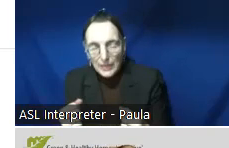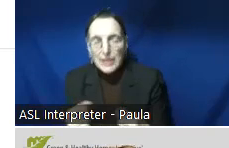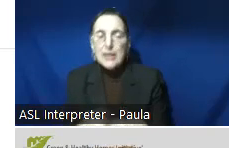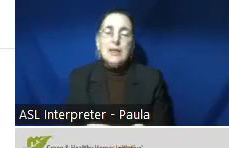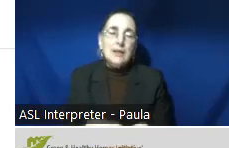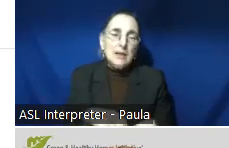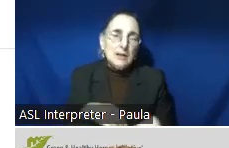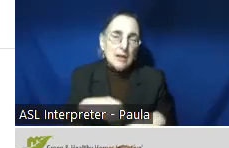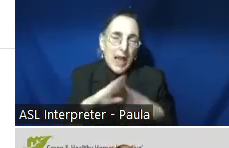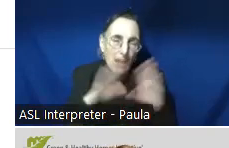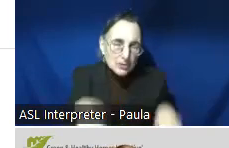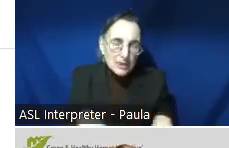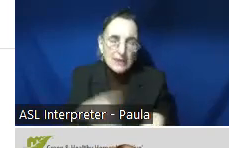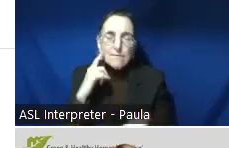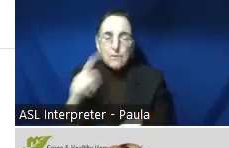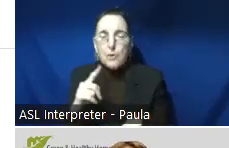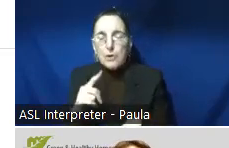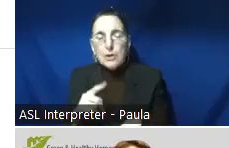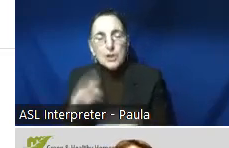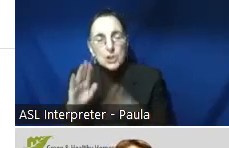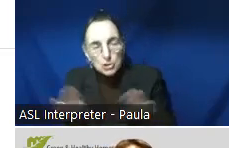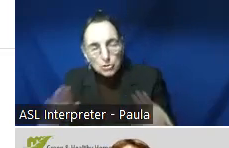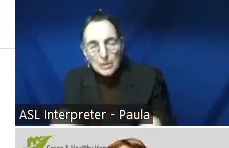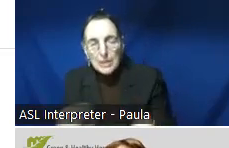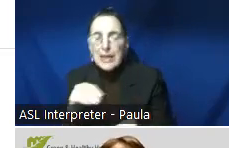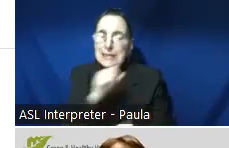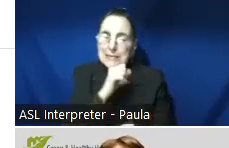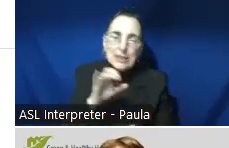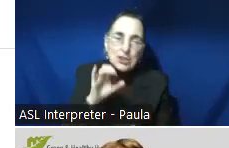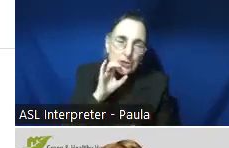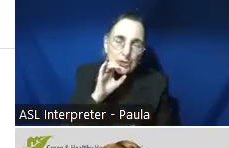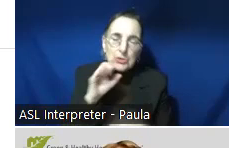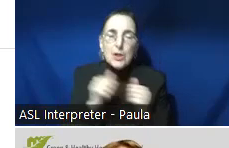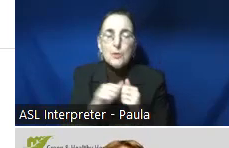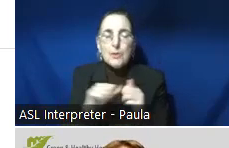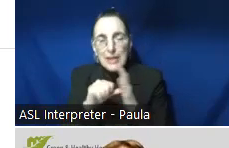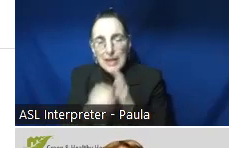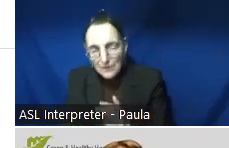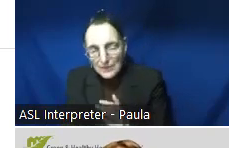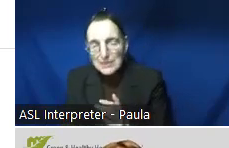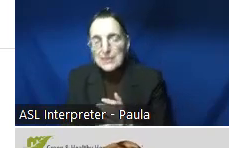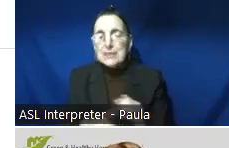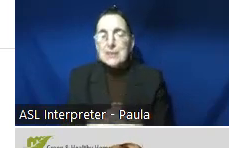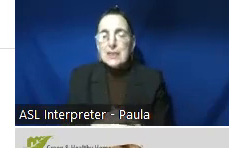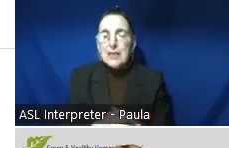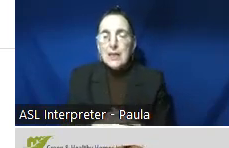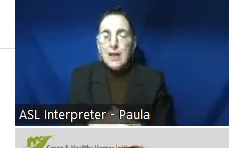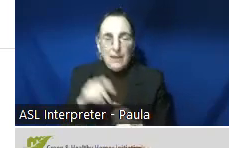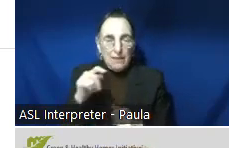and seniors with an emphasis on heavily and historically this invested neighbourhoods.